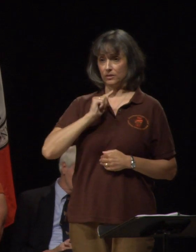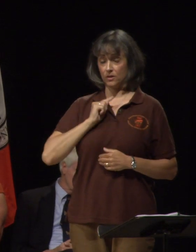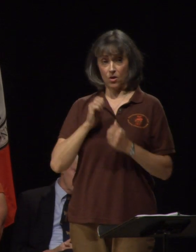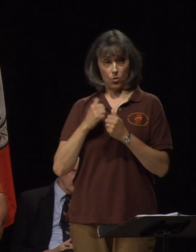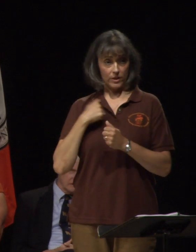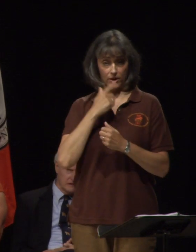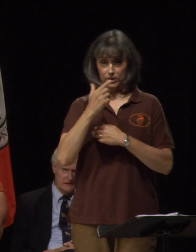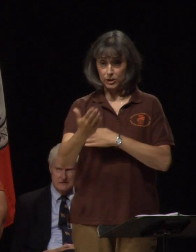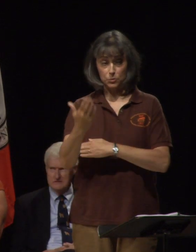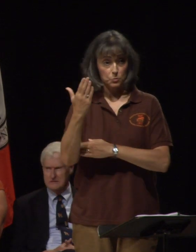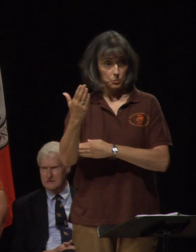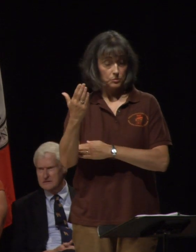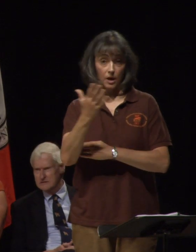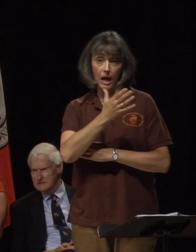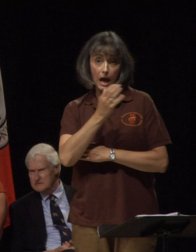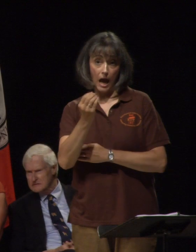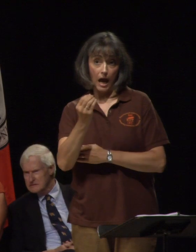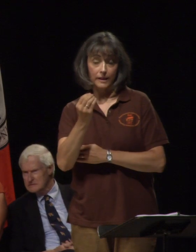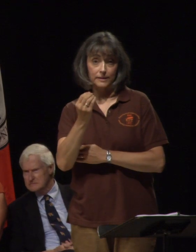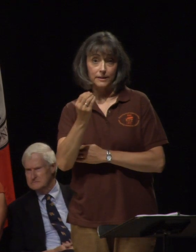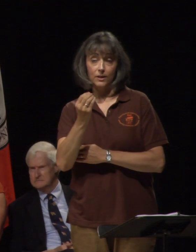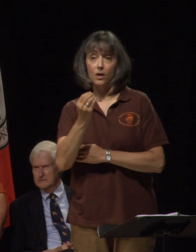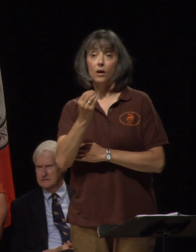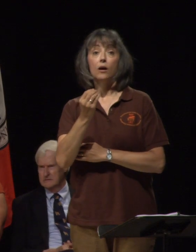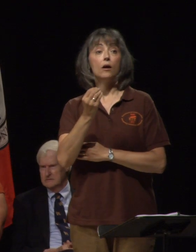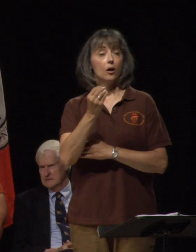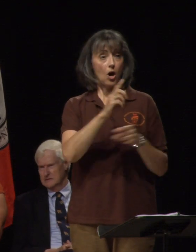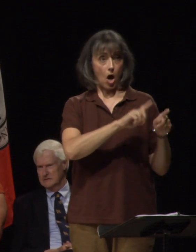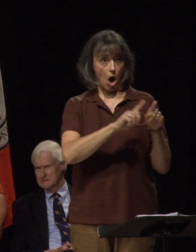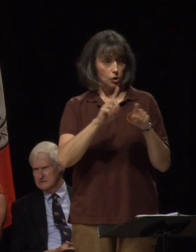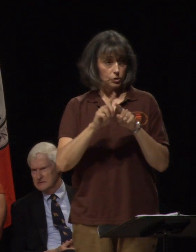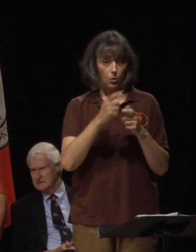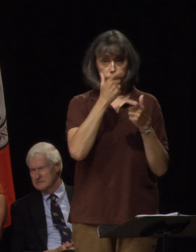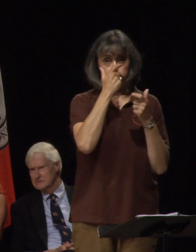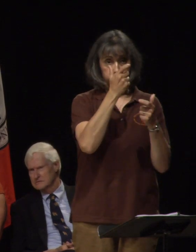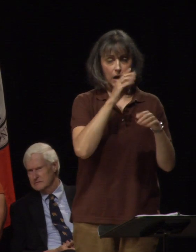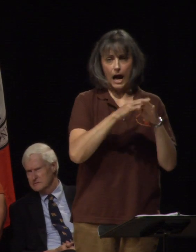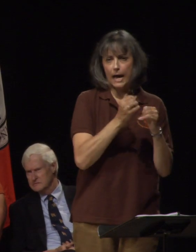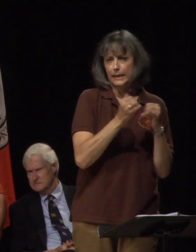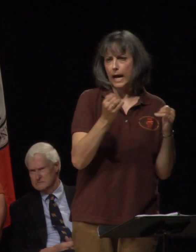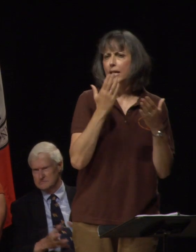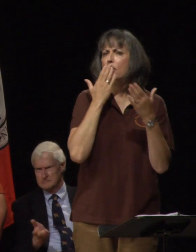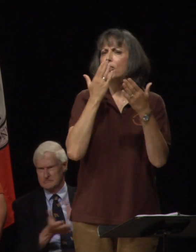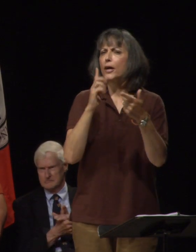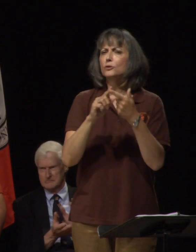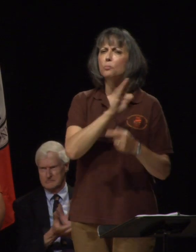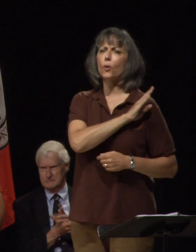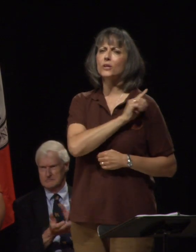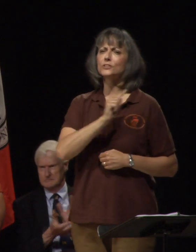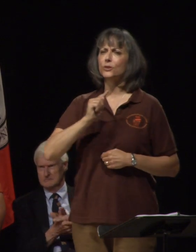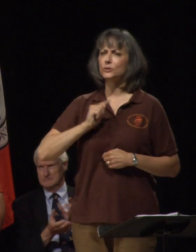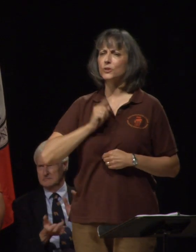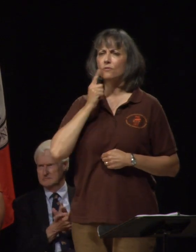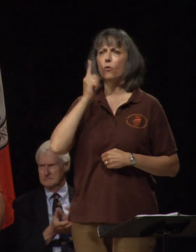US TODAY AND WHO HAVE JOINED US ONLINE AS WE STREAM THIS EVENT. LET'S THANK OUR BOARD OF TRUSTEES FOR THEIR VISION AND